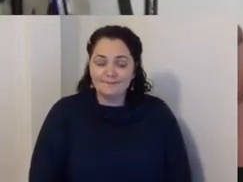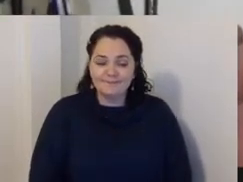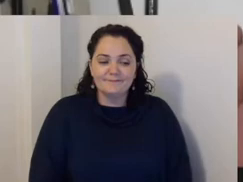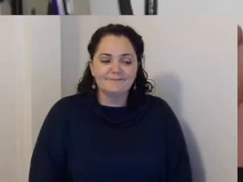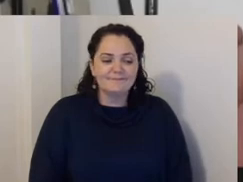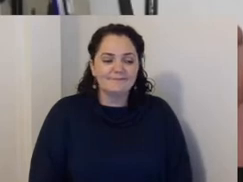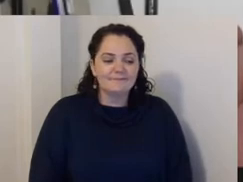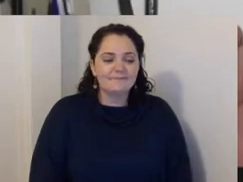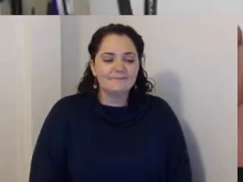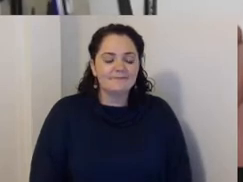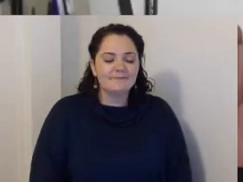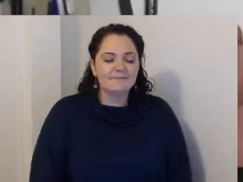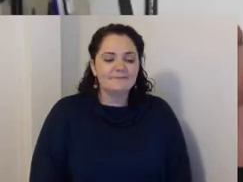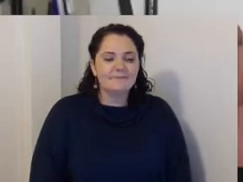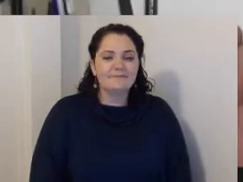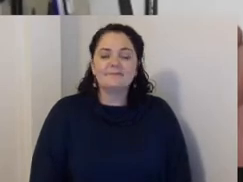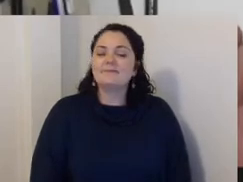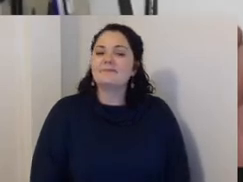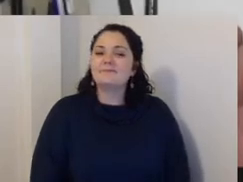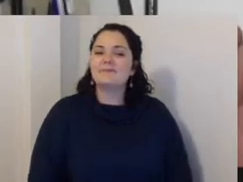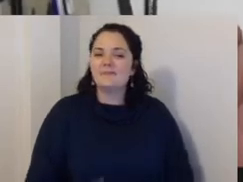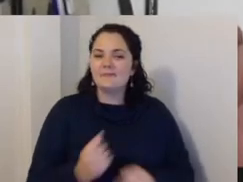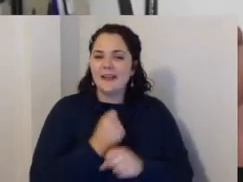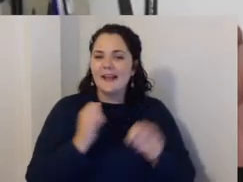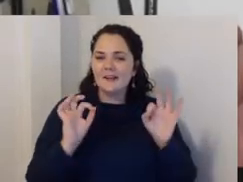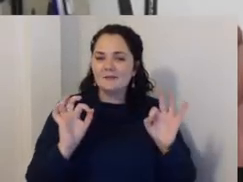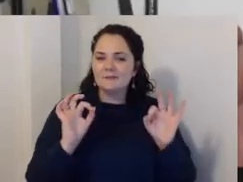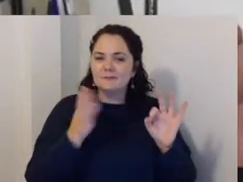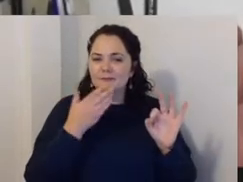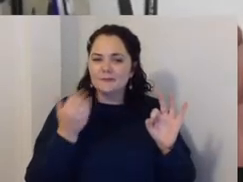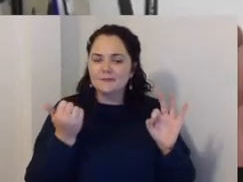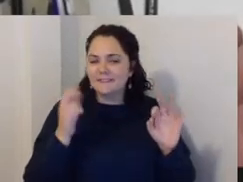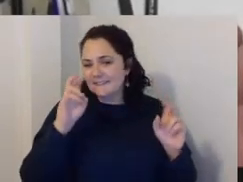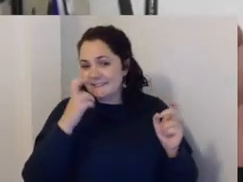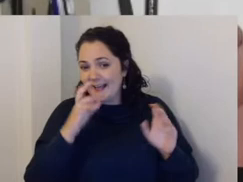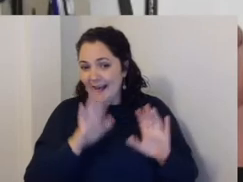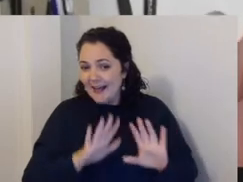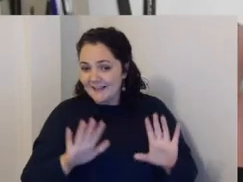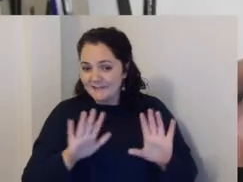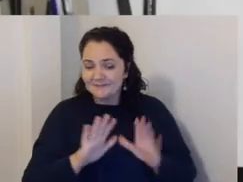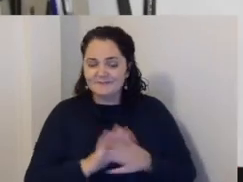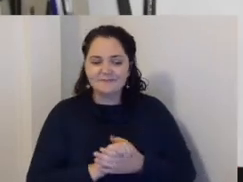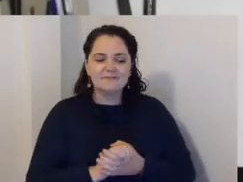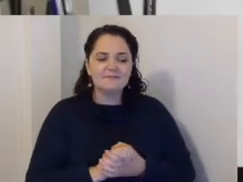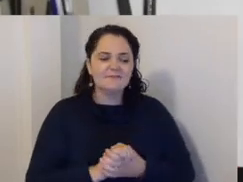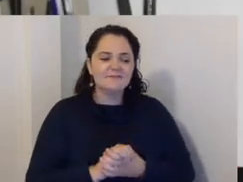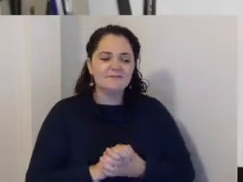to create that beautiful beautiful dark field and then within that dark field you